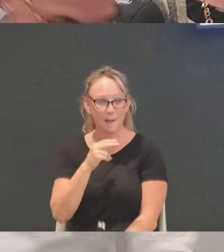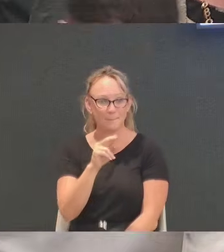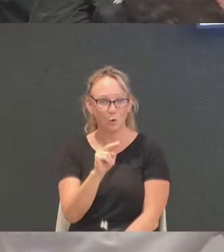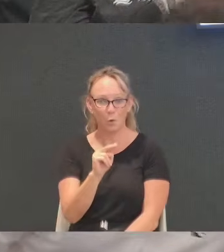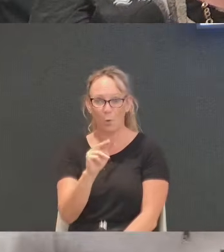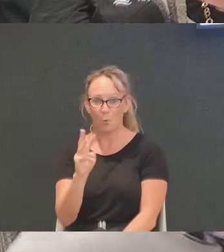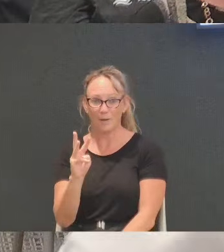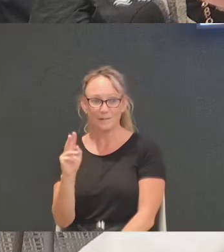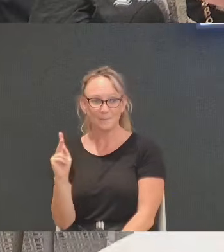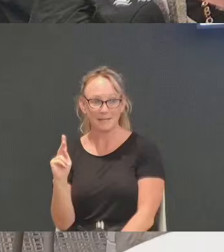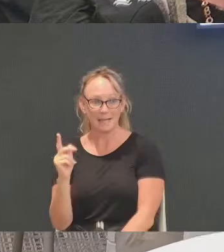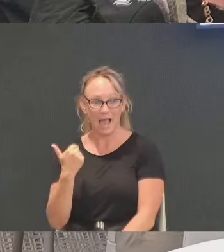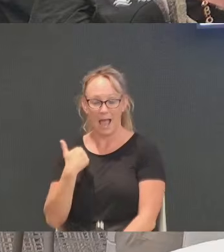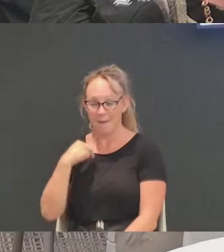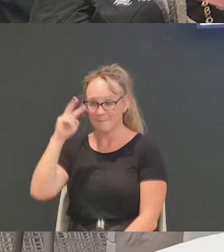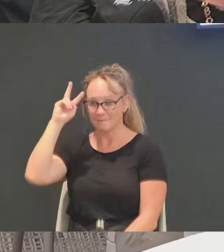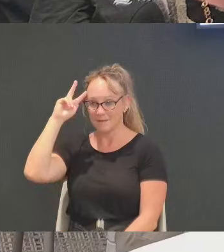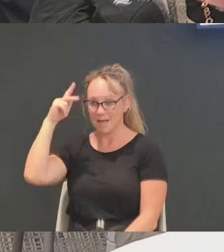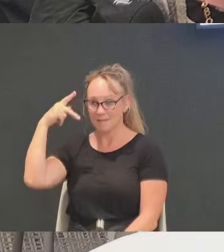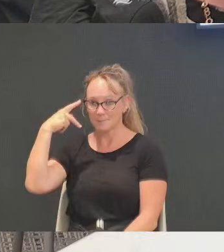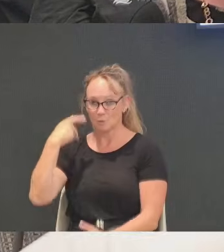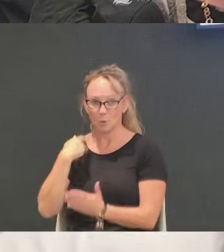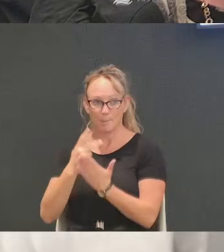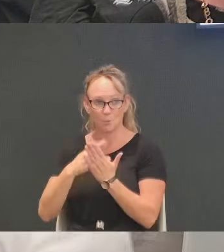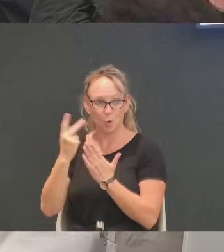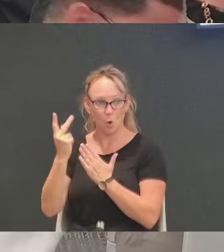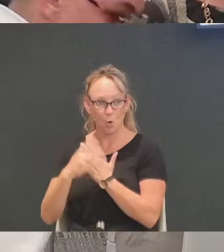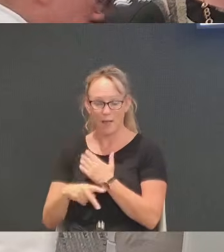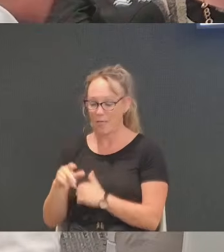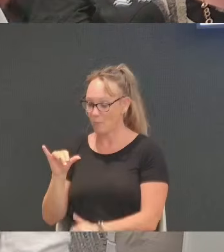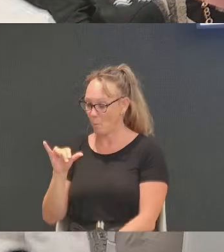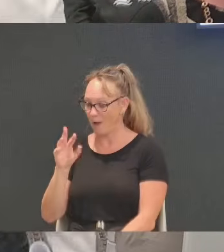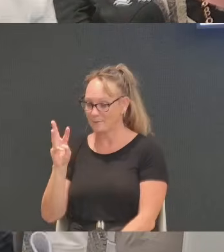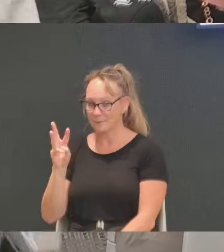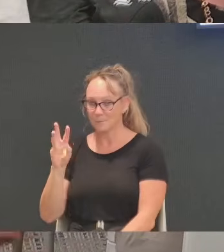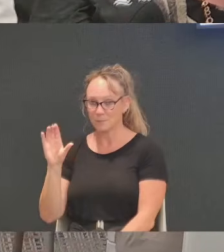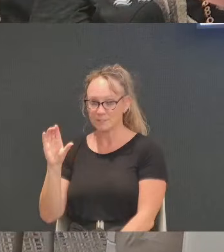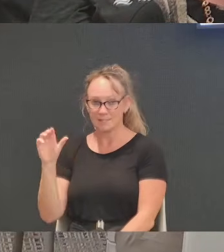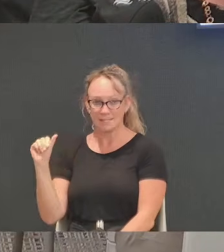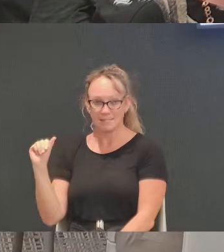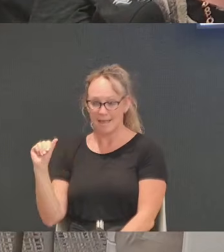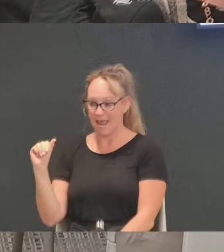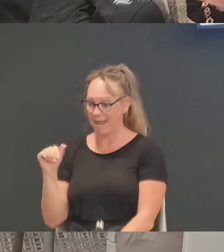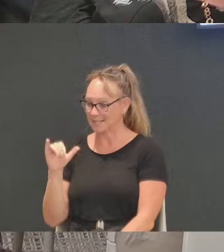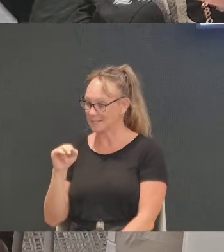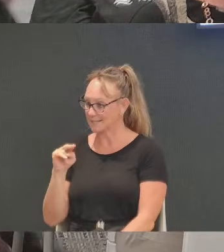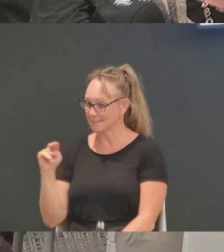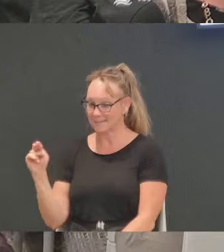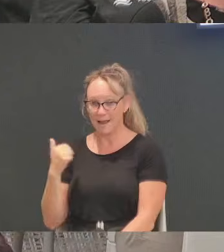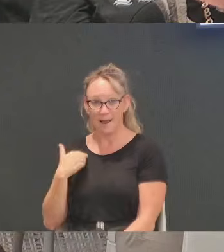serve as Vice President of programs at the YW.CA of Greater Cincinnati. I am here to encourage you